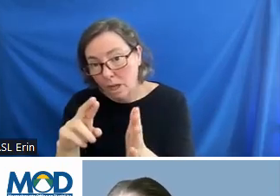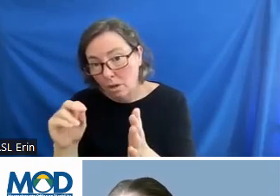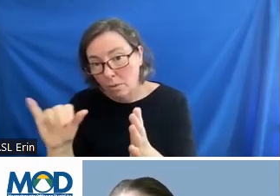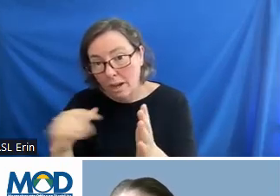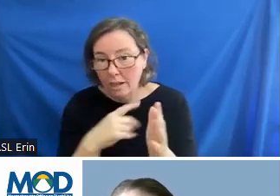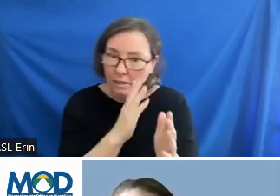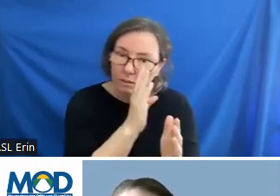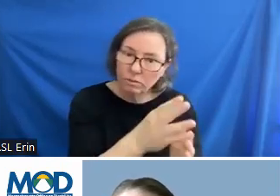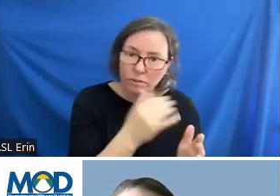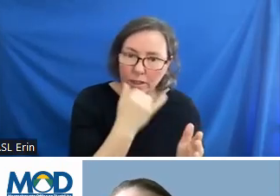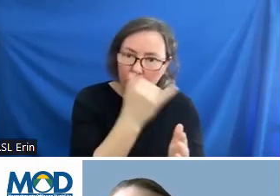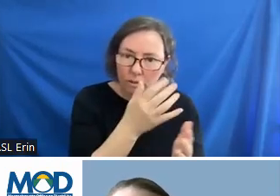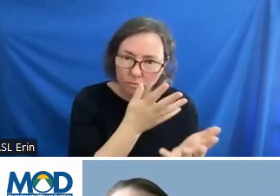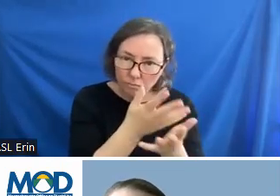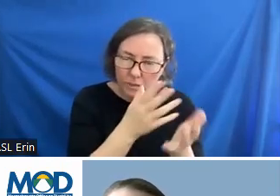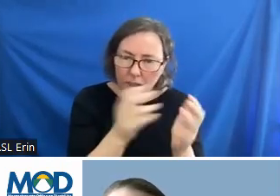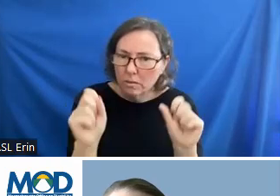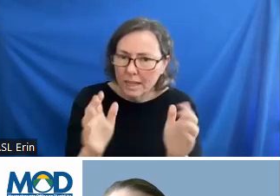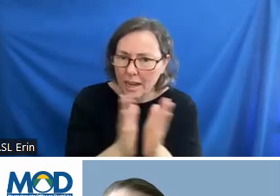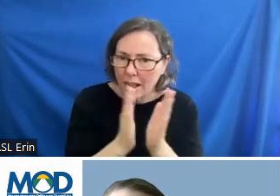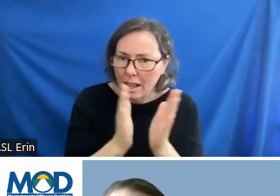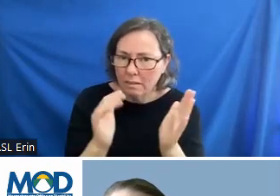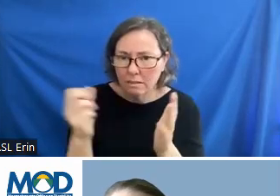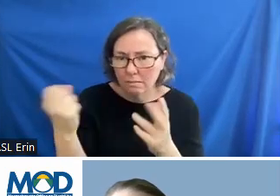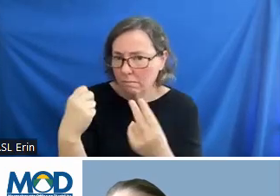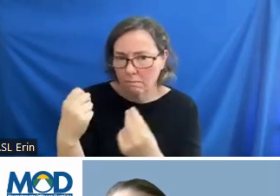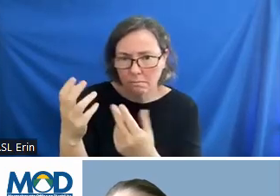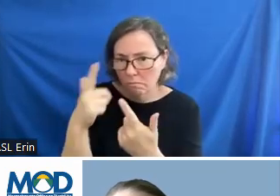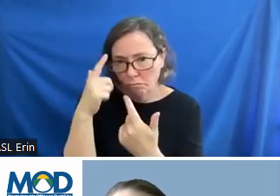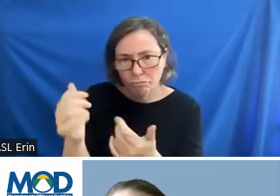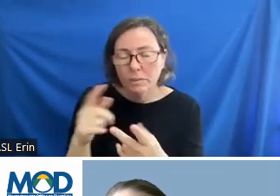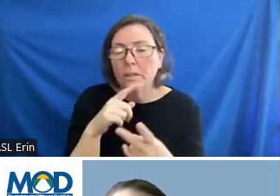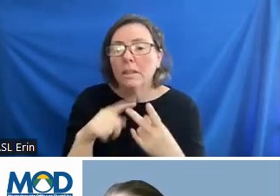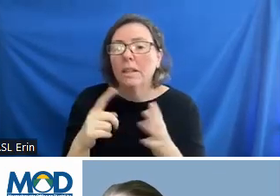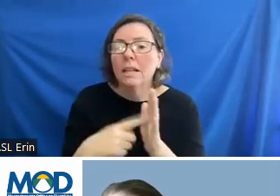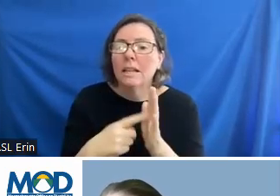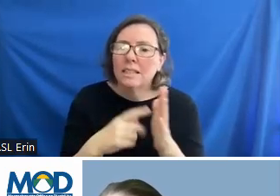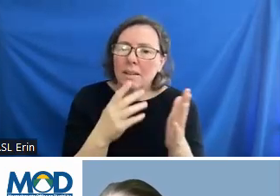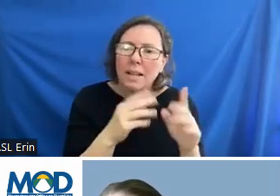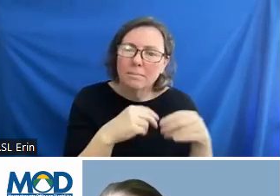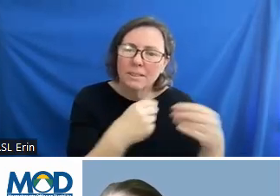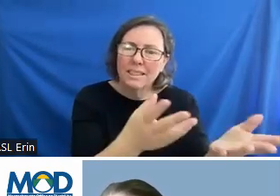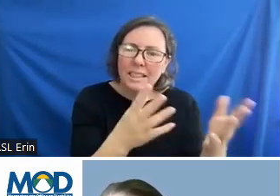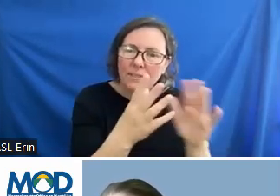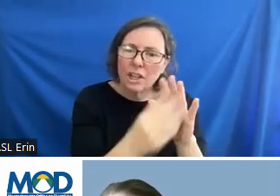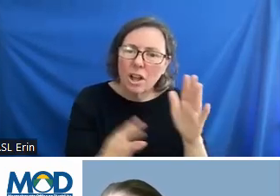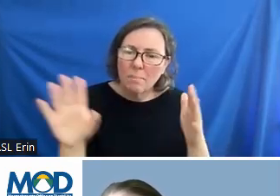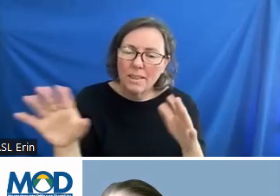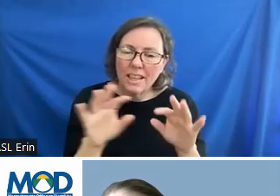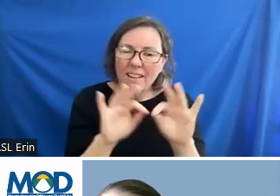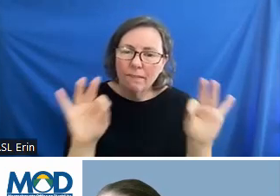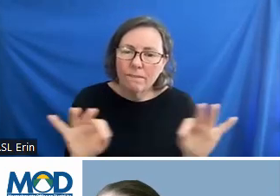about that. Sometimes, it's helpful to give the provider a copy of the employee's form so they